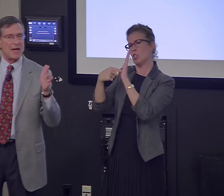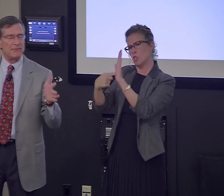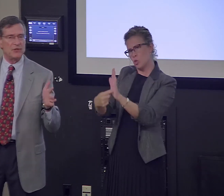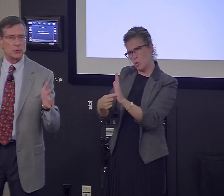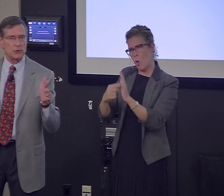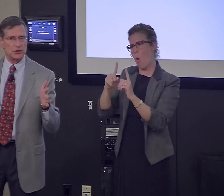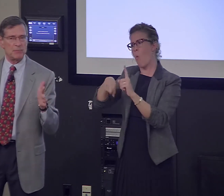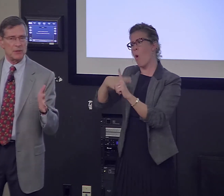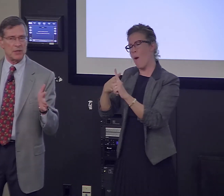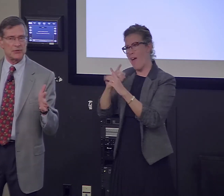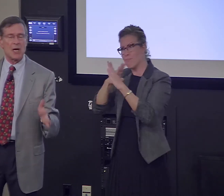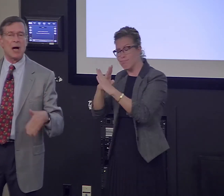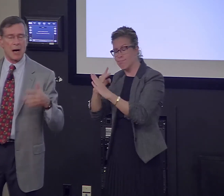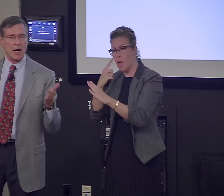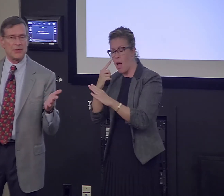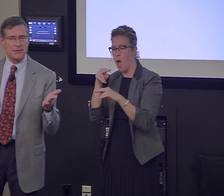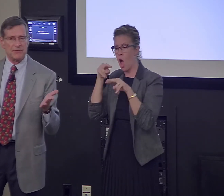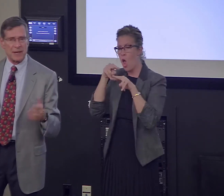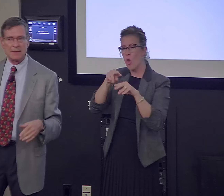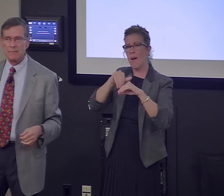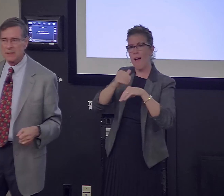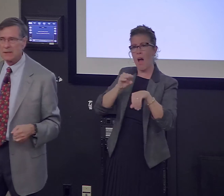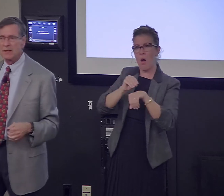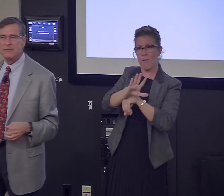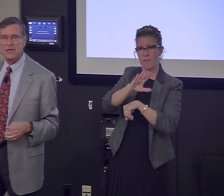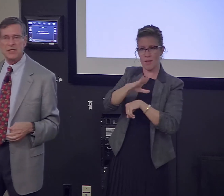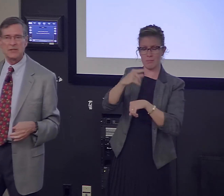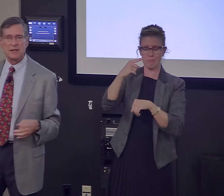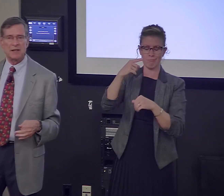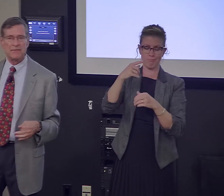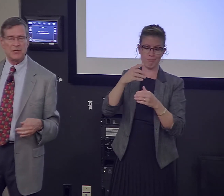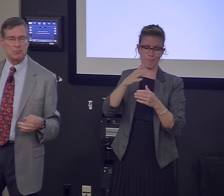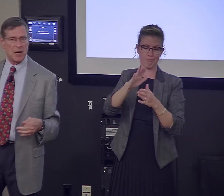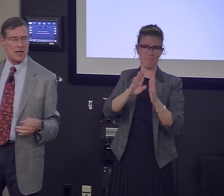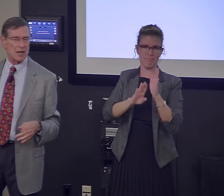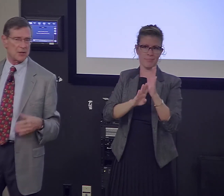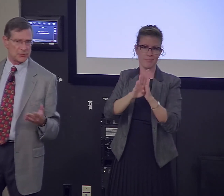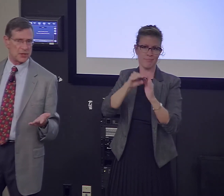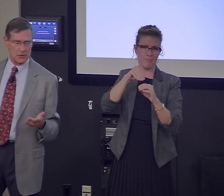that visual experience on the development of these brain areas that